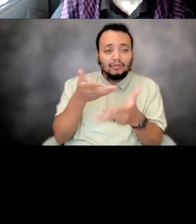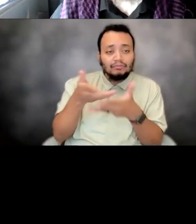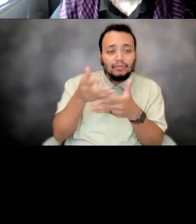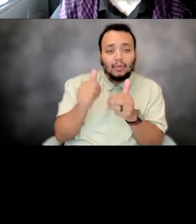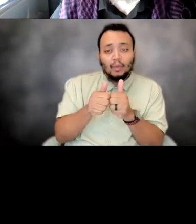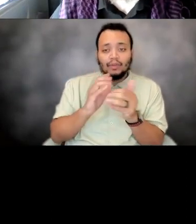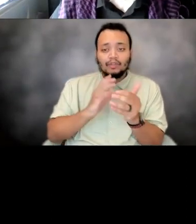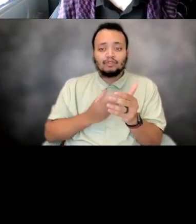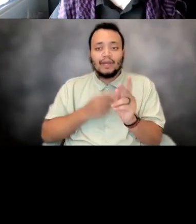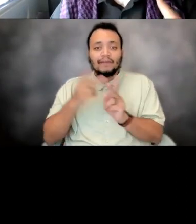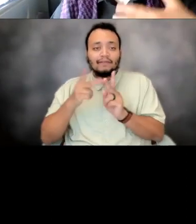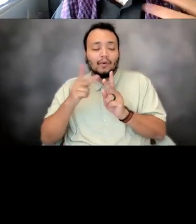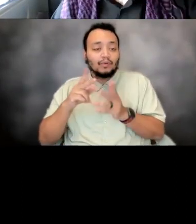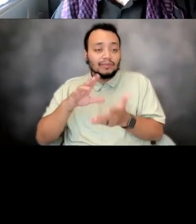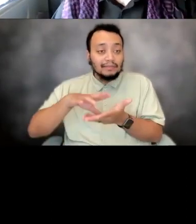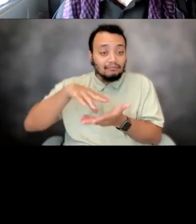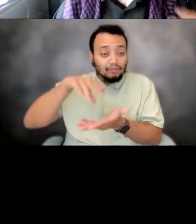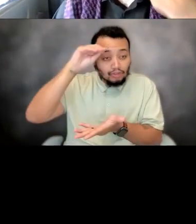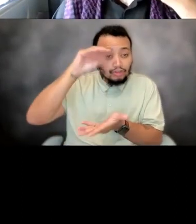I mean we, those of us here know that.